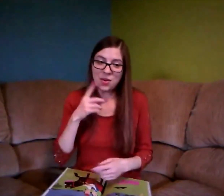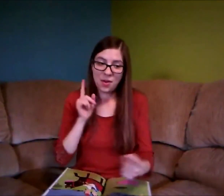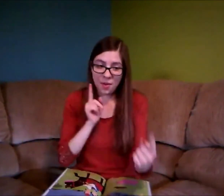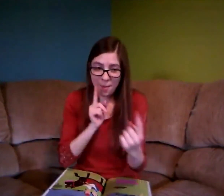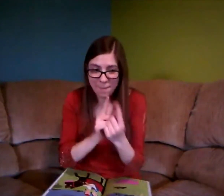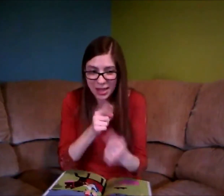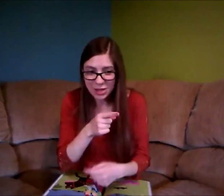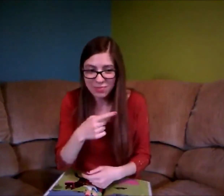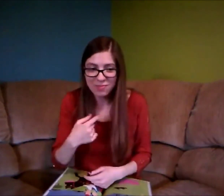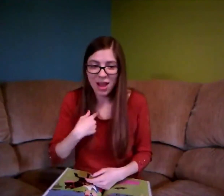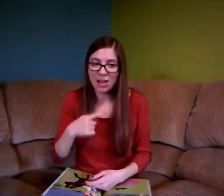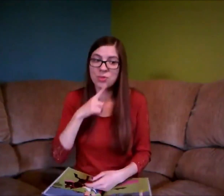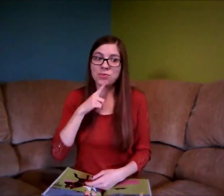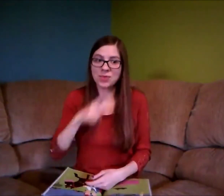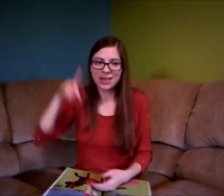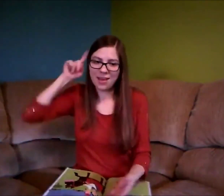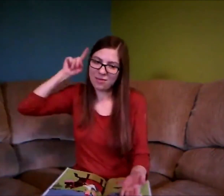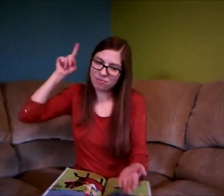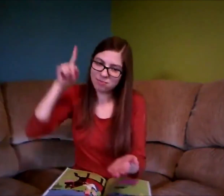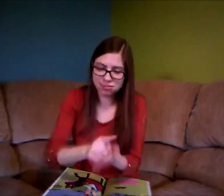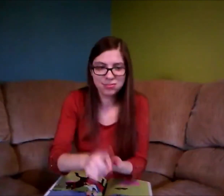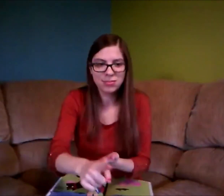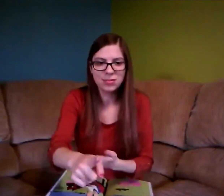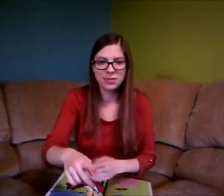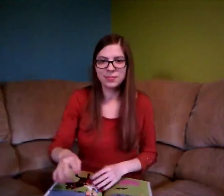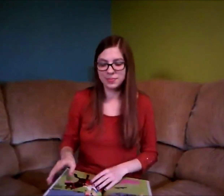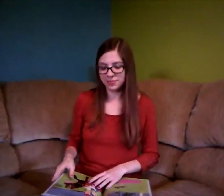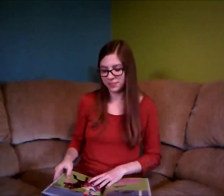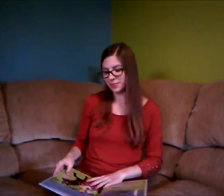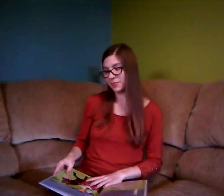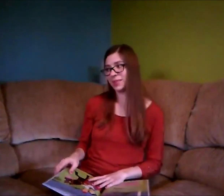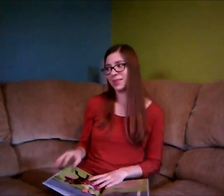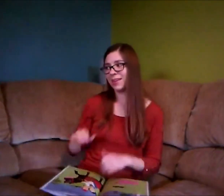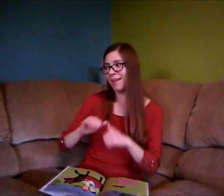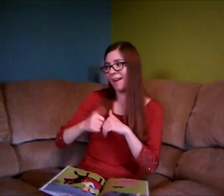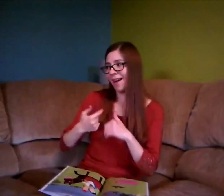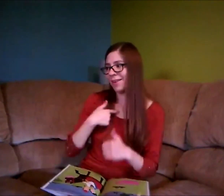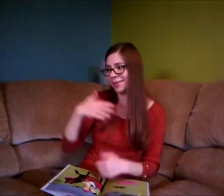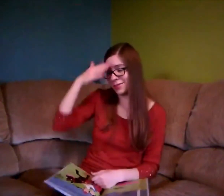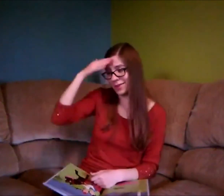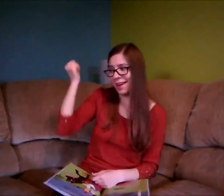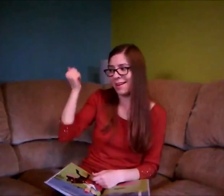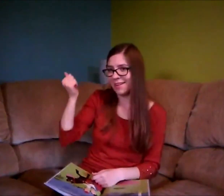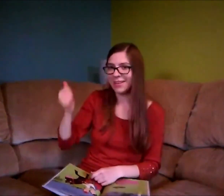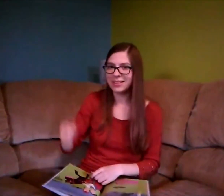"I fell for you when we first met." He nodded. "How could I forget?"